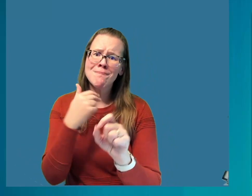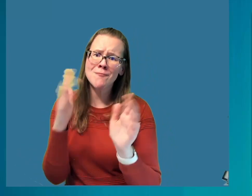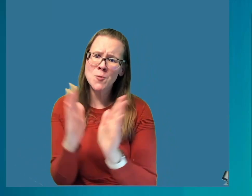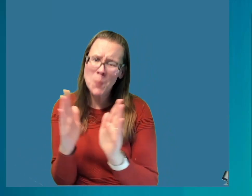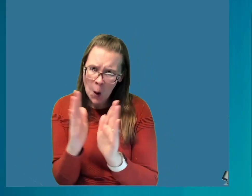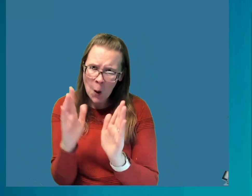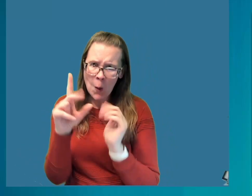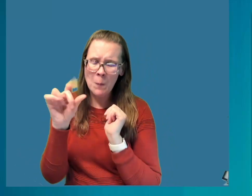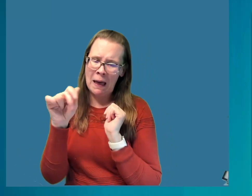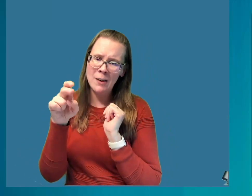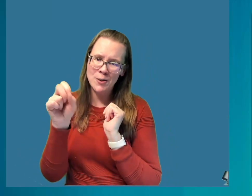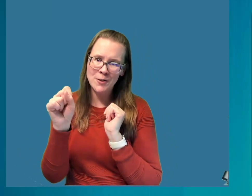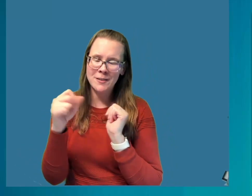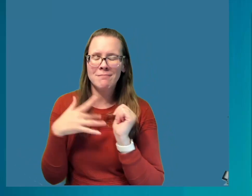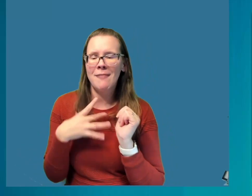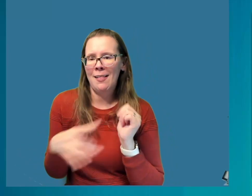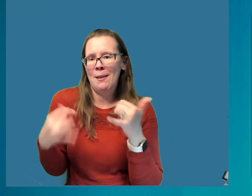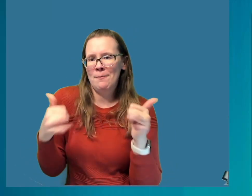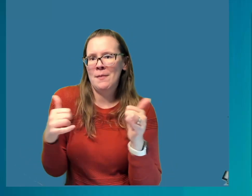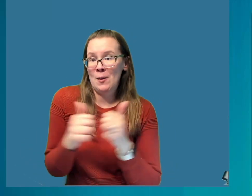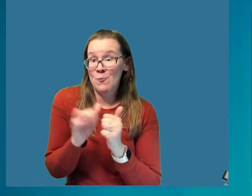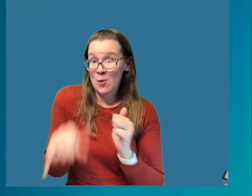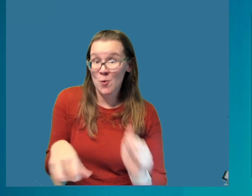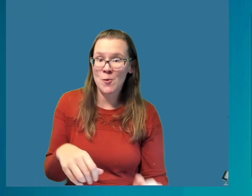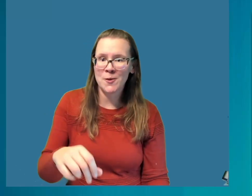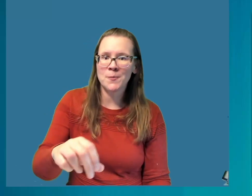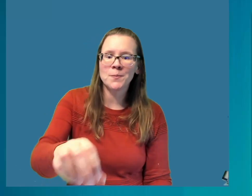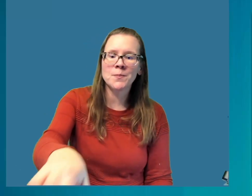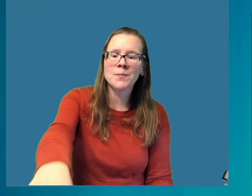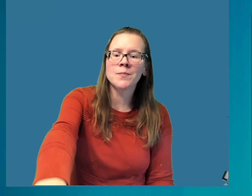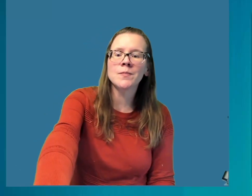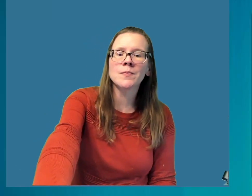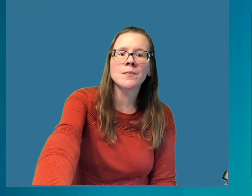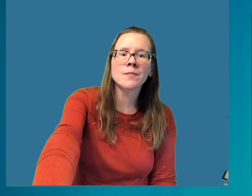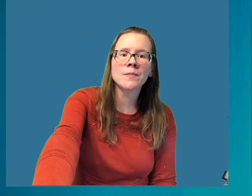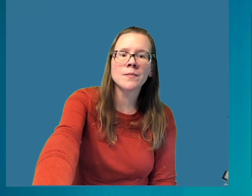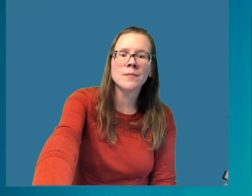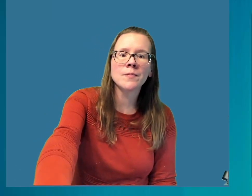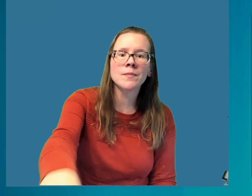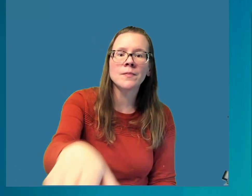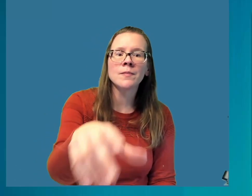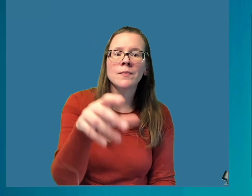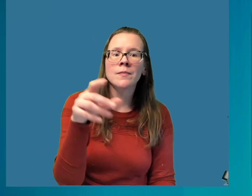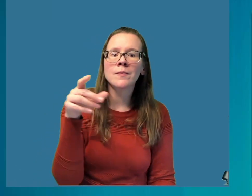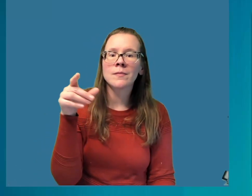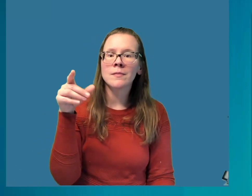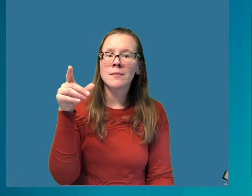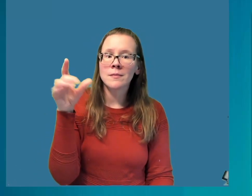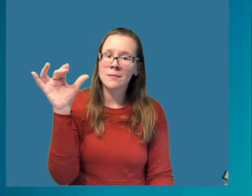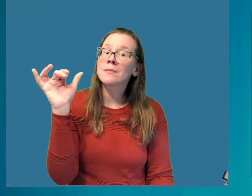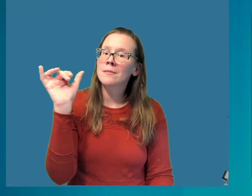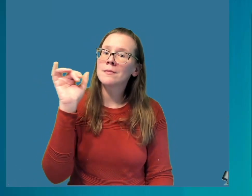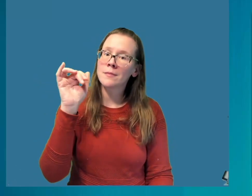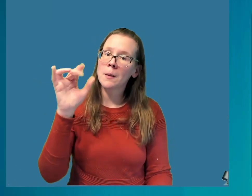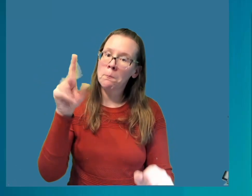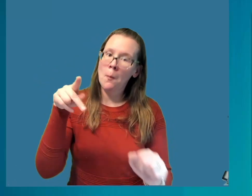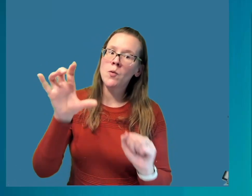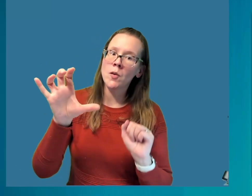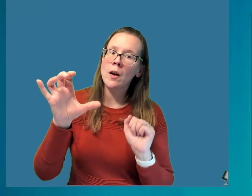and she sends out super cute little mini FPP patterns. And so I turned this one into a card.